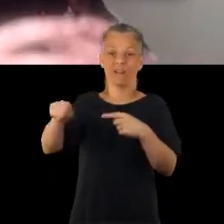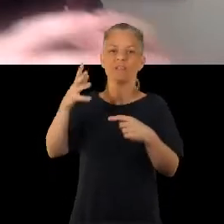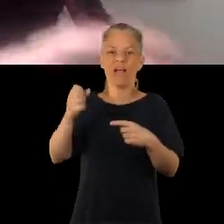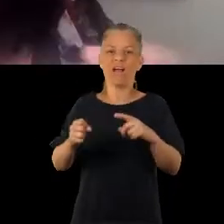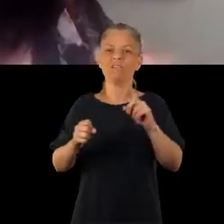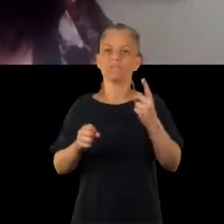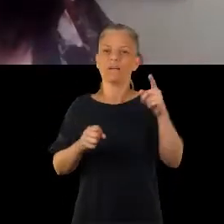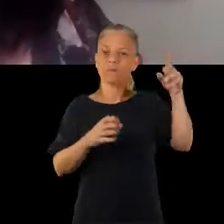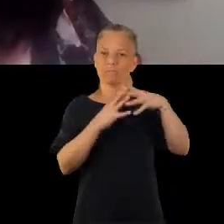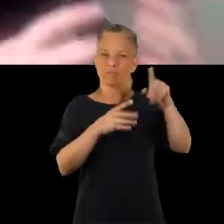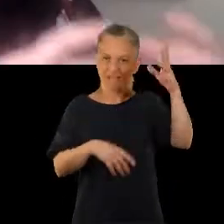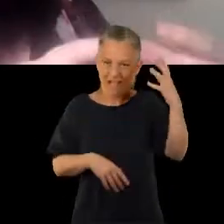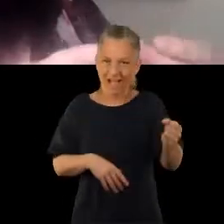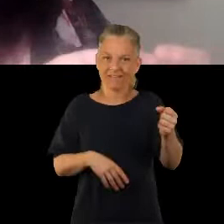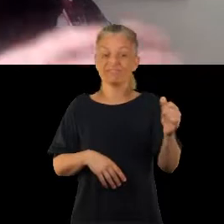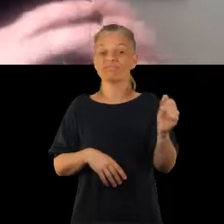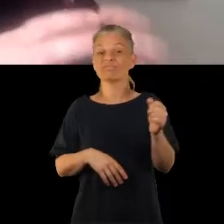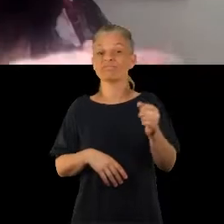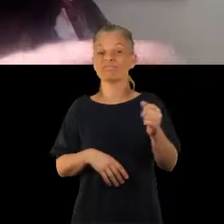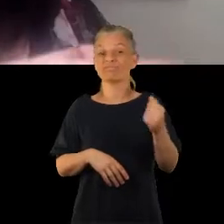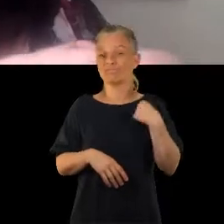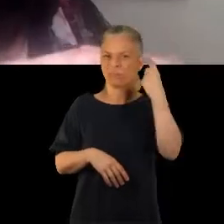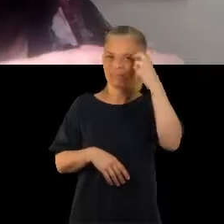from the groups that have been doing it for decades. There’s good knowledge out there,